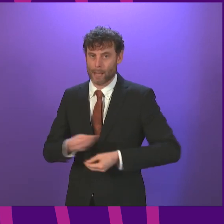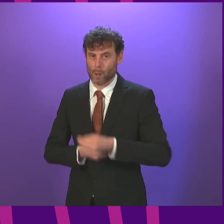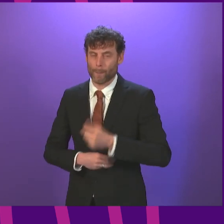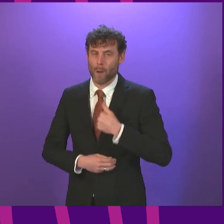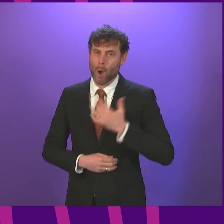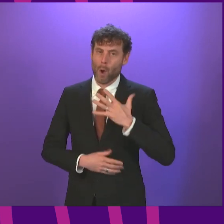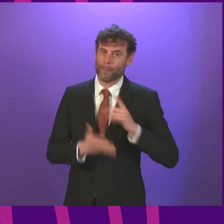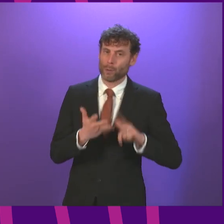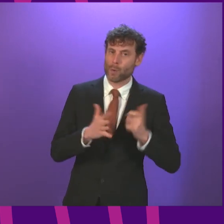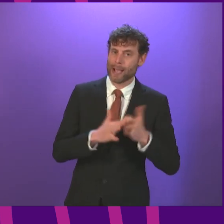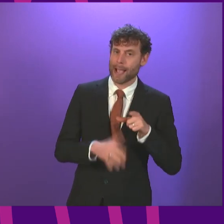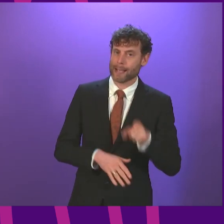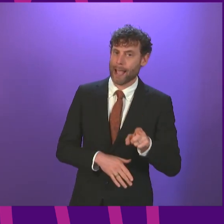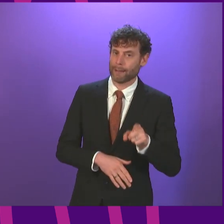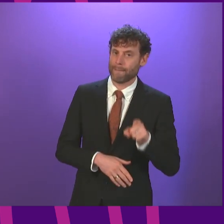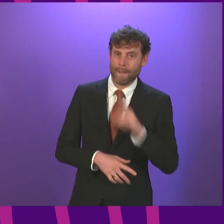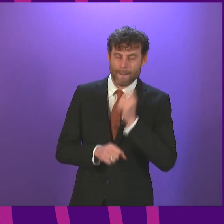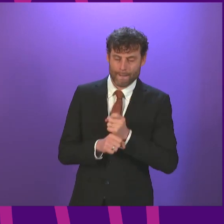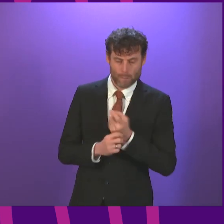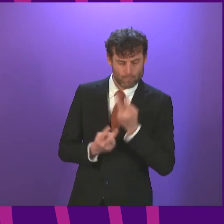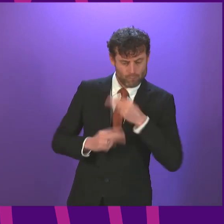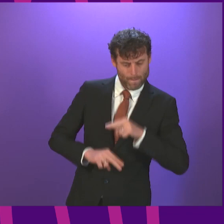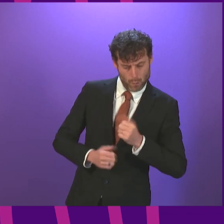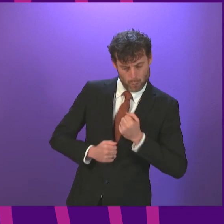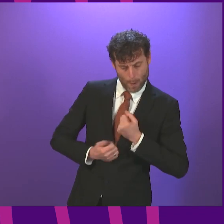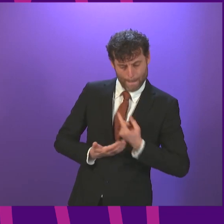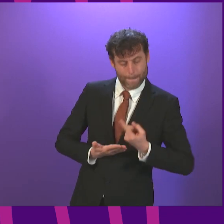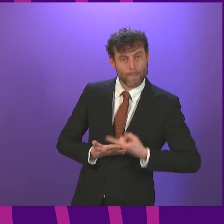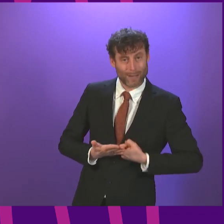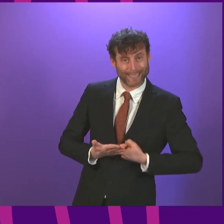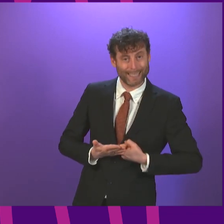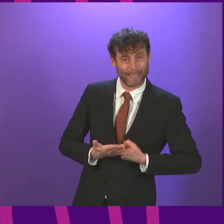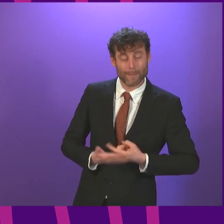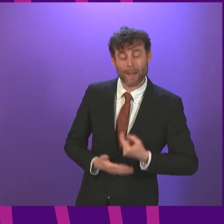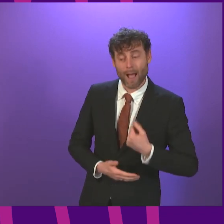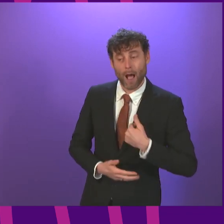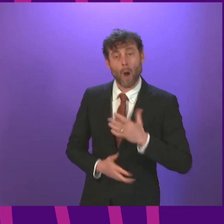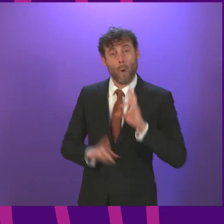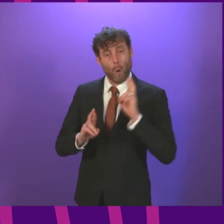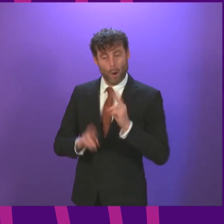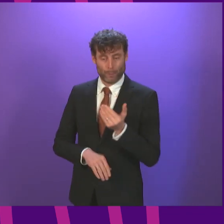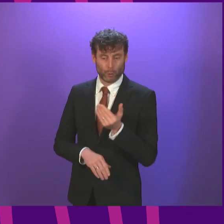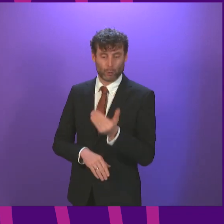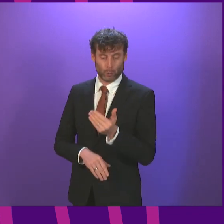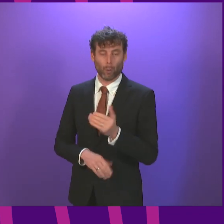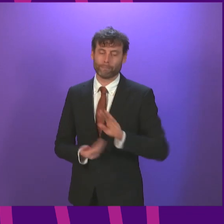but I also hope that the opportunity for Scotland to shape those policies for ourselves is not